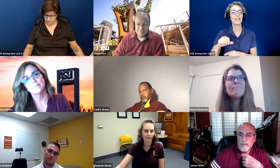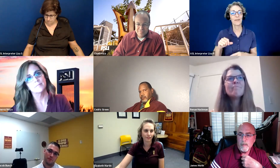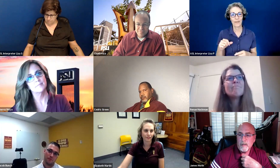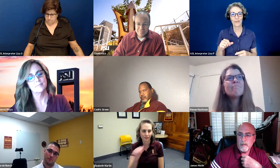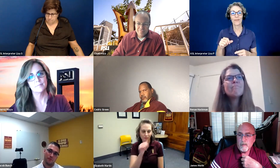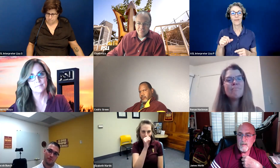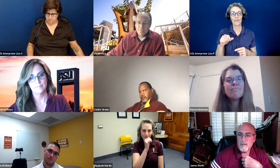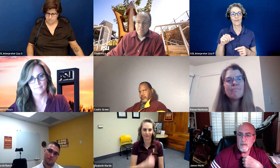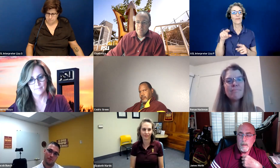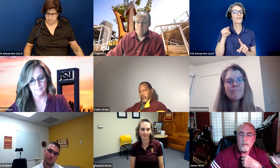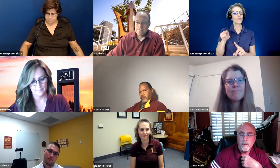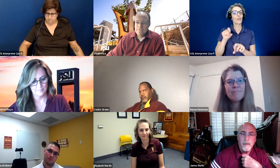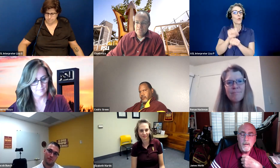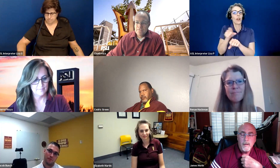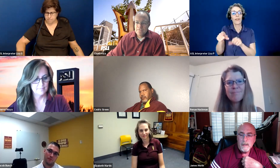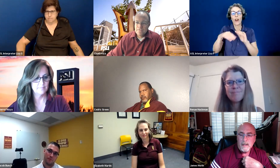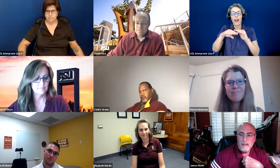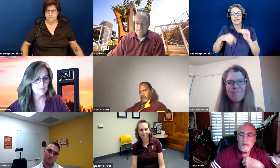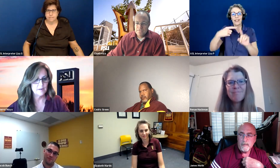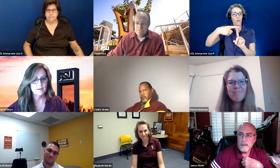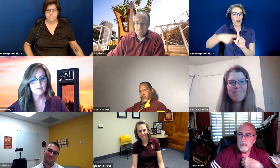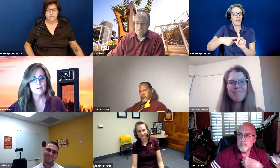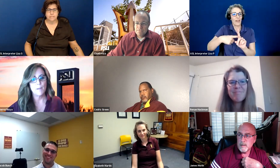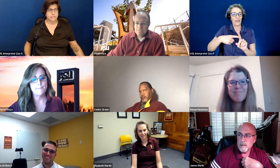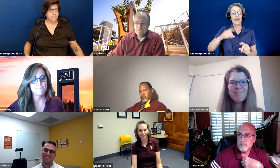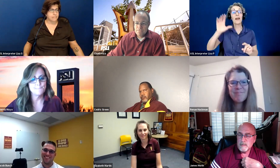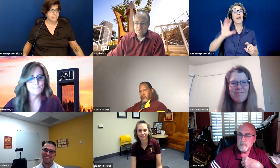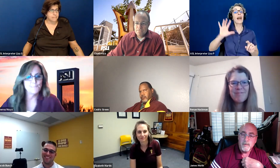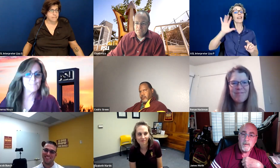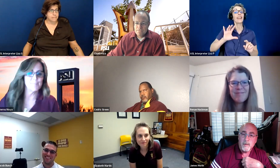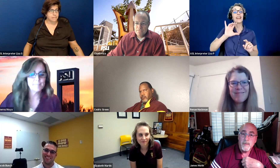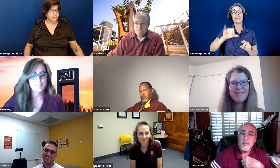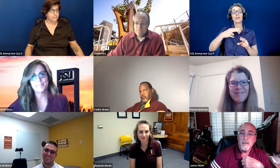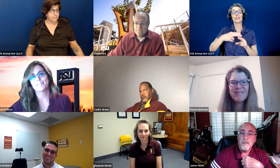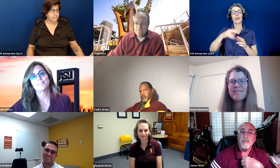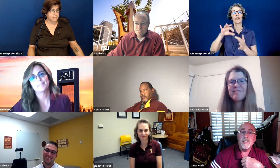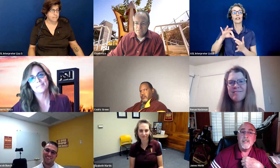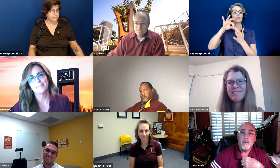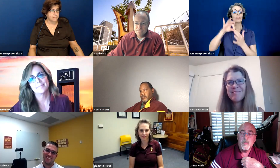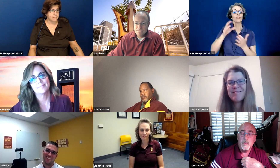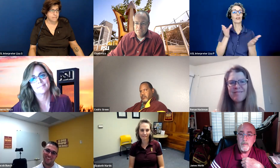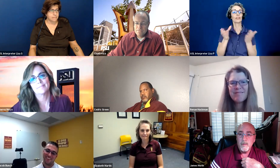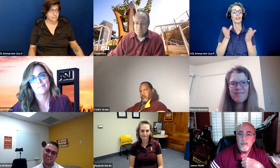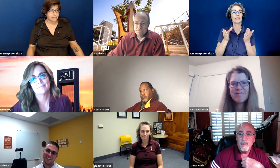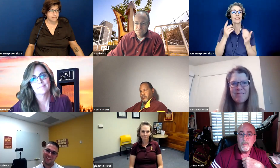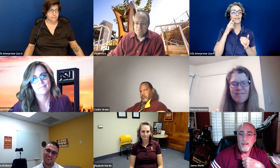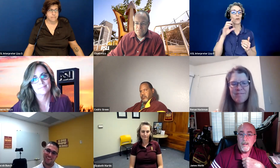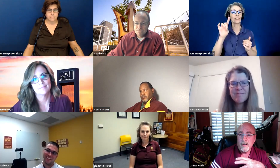She had been there for less than a month. And back then it was called Special Services for Disabled Students.